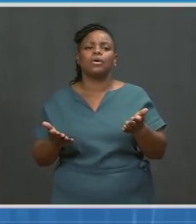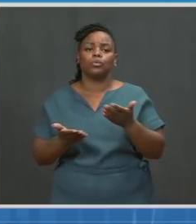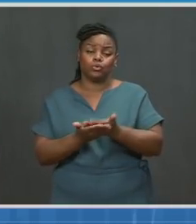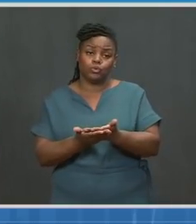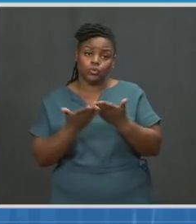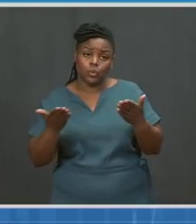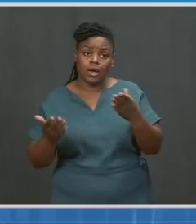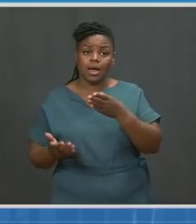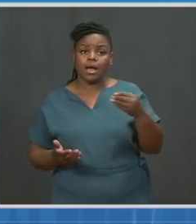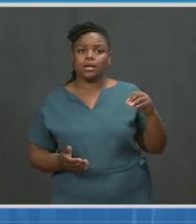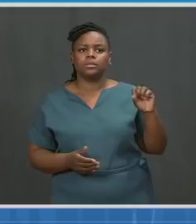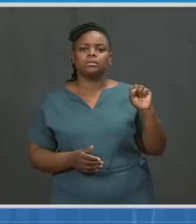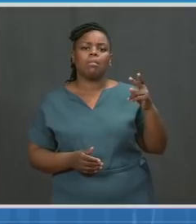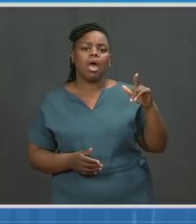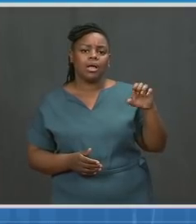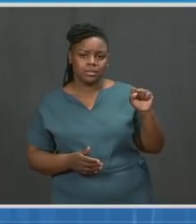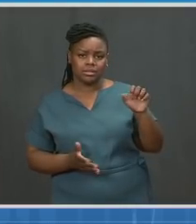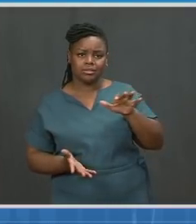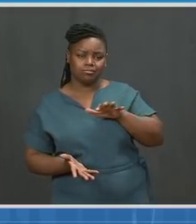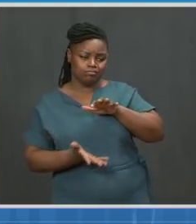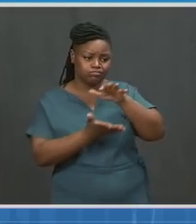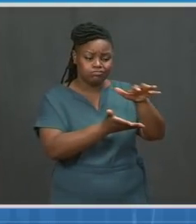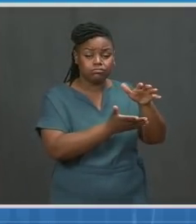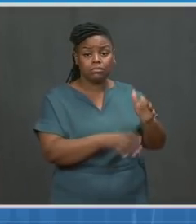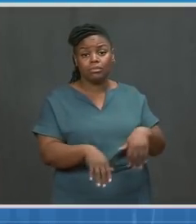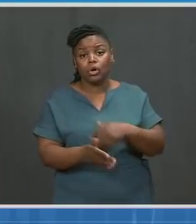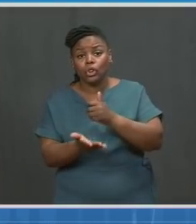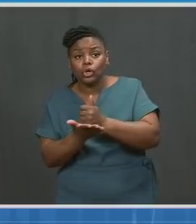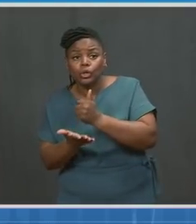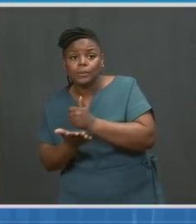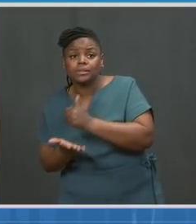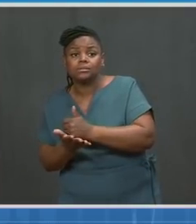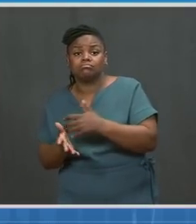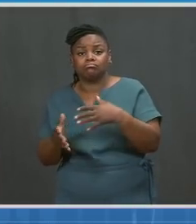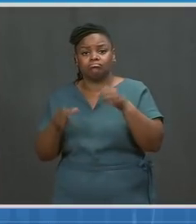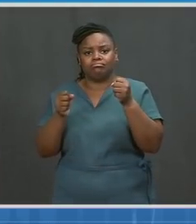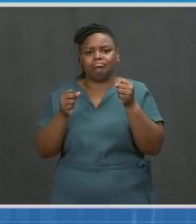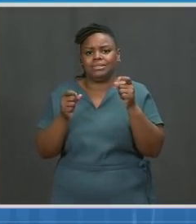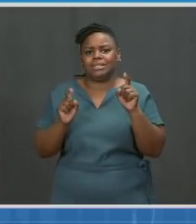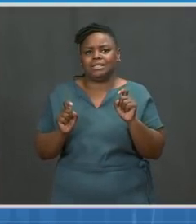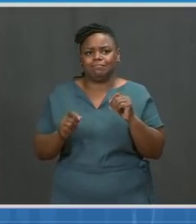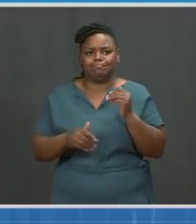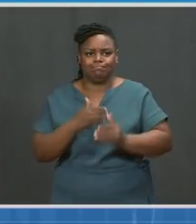including therapeutics, rapid testing kits, ventilators, PPE, and raw materials